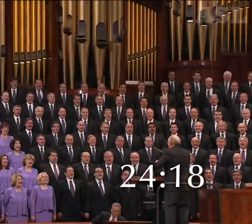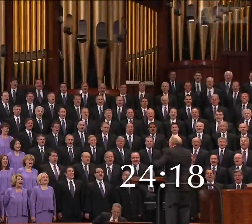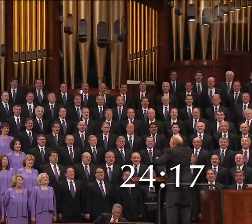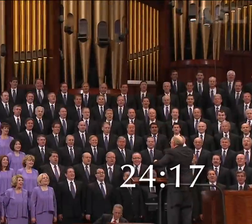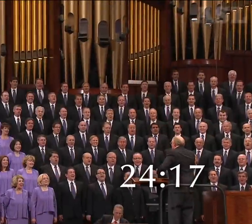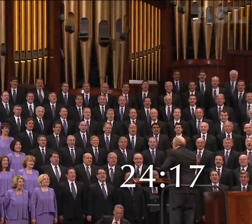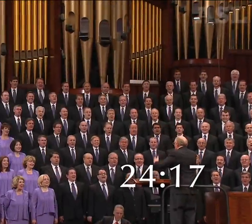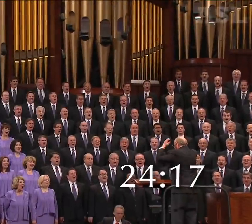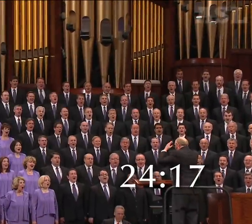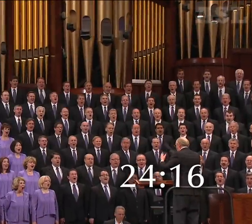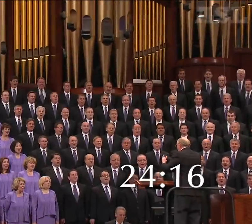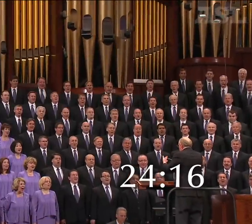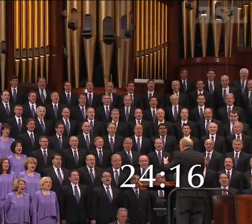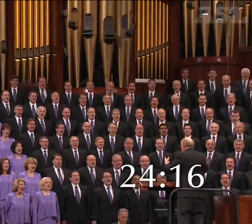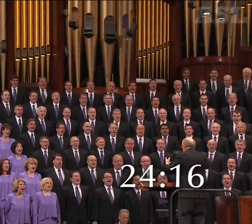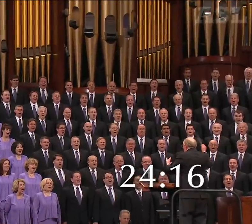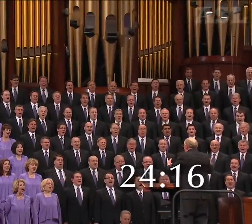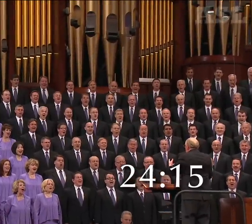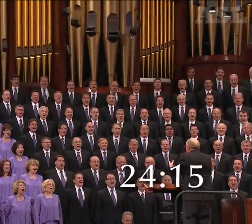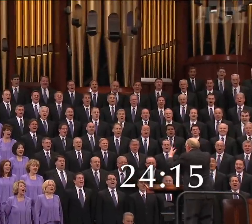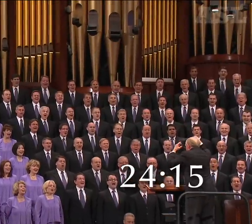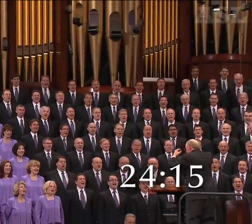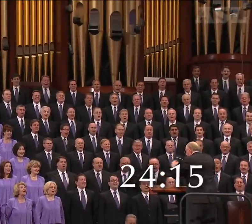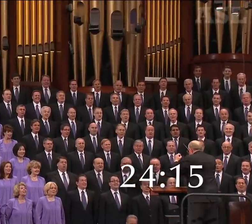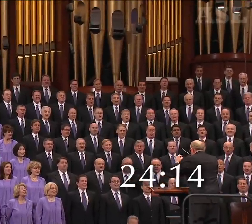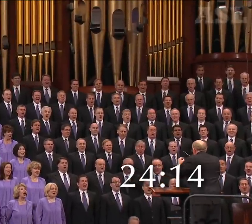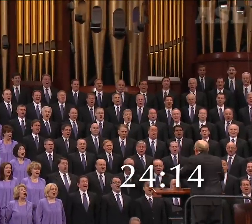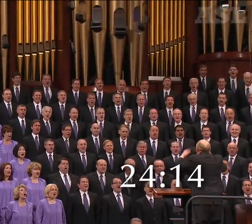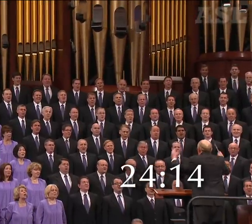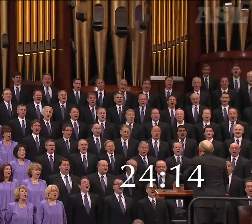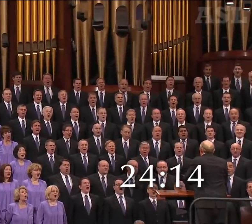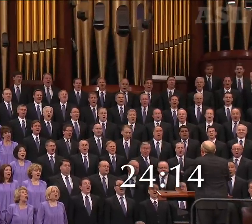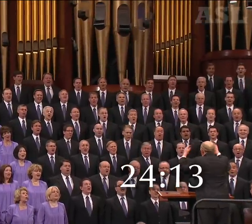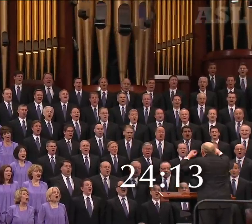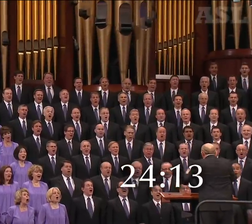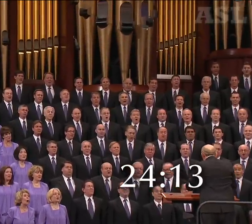THIS IS THE ENGLISH